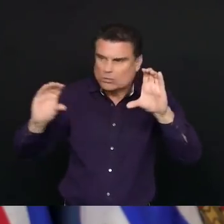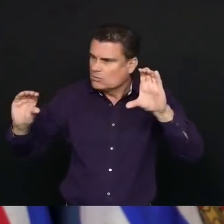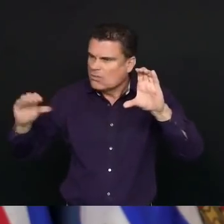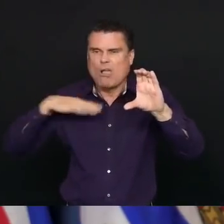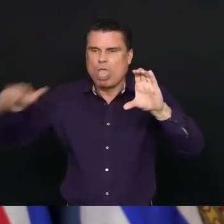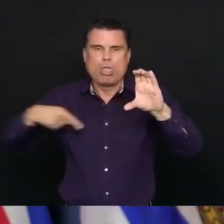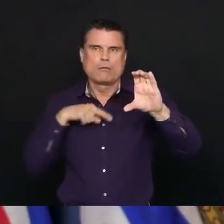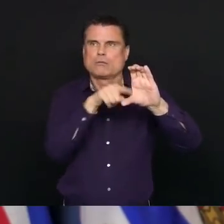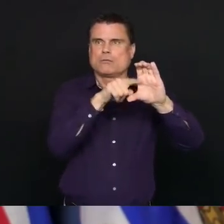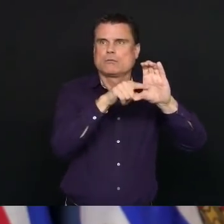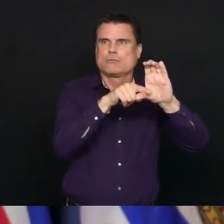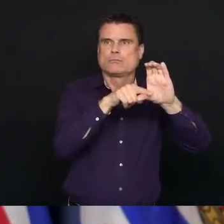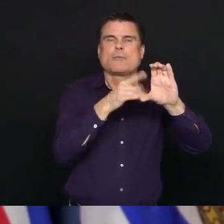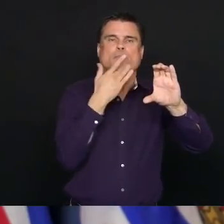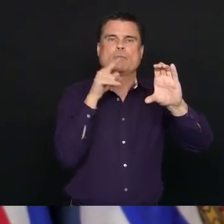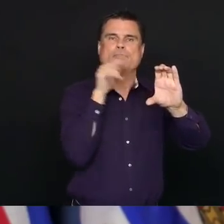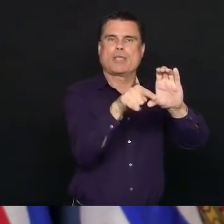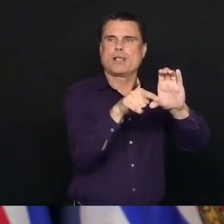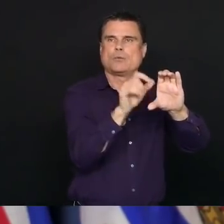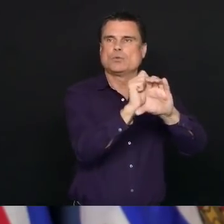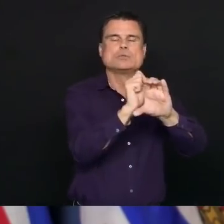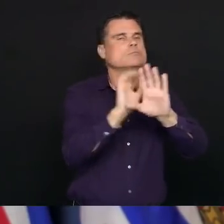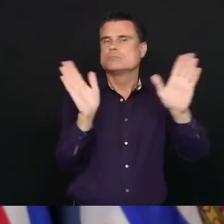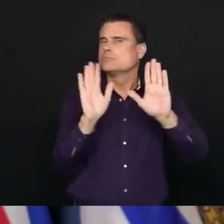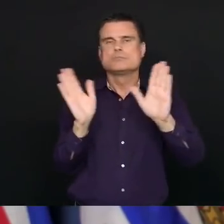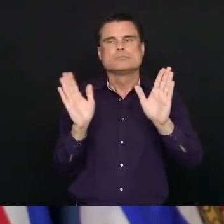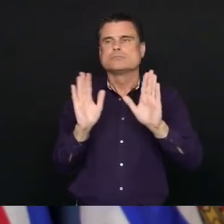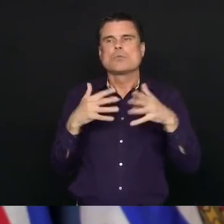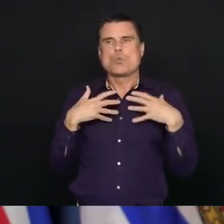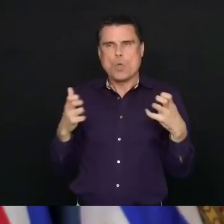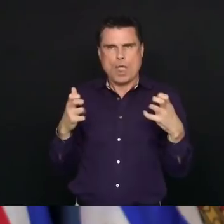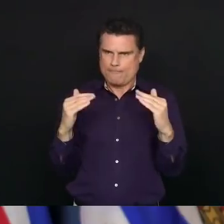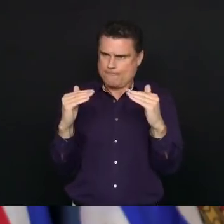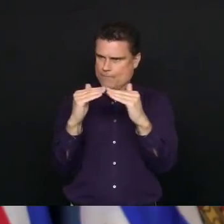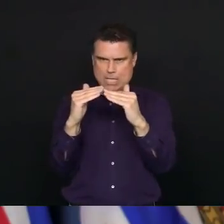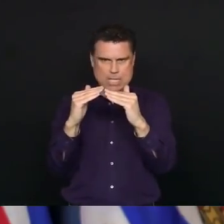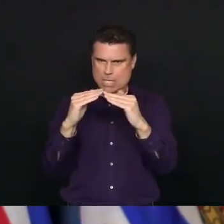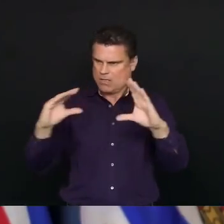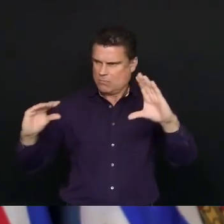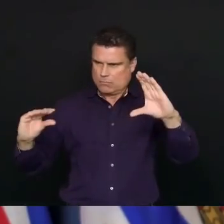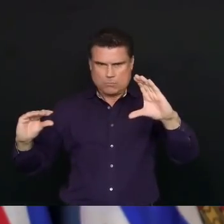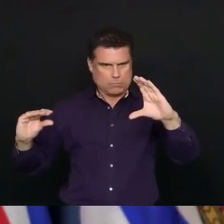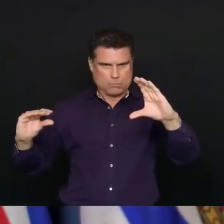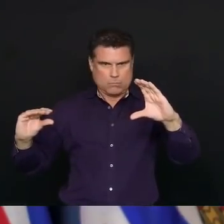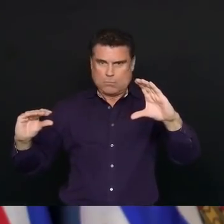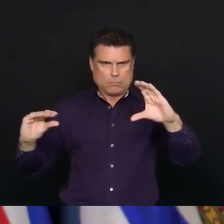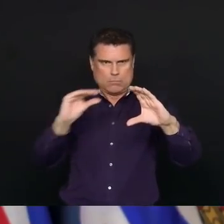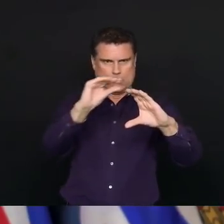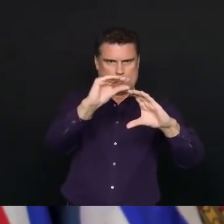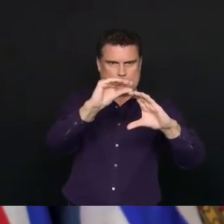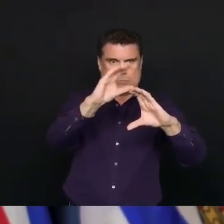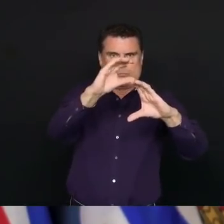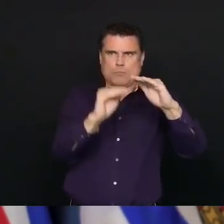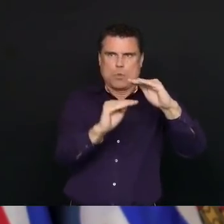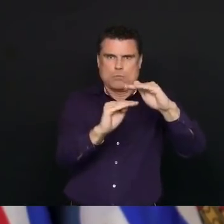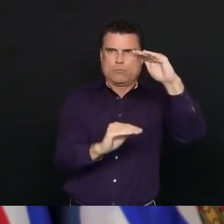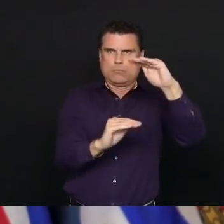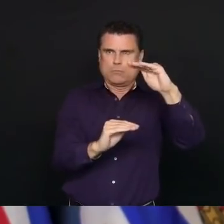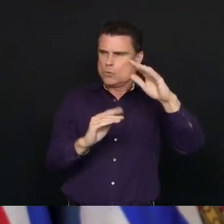on the amount they are earning that can be chosen and assigned and earn essentially the same amount regardless of the decision they are making.